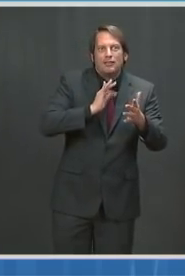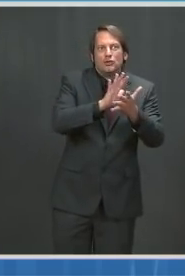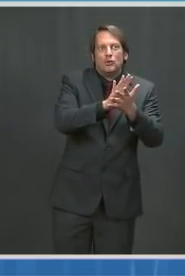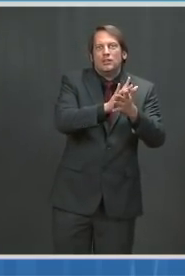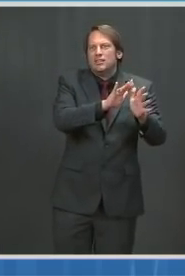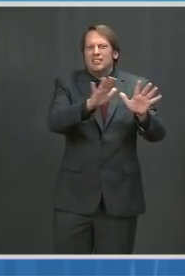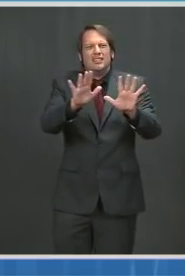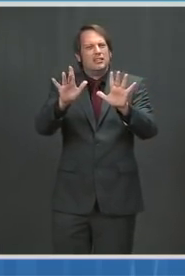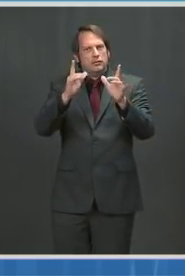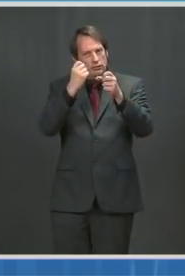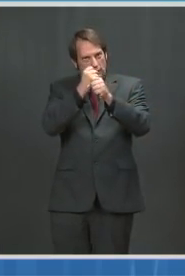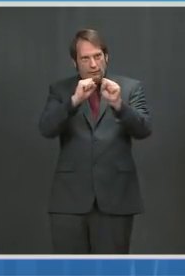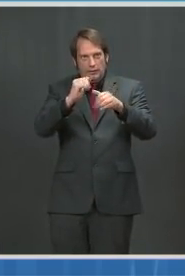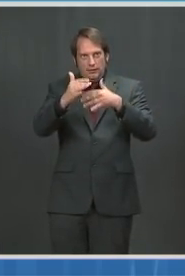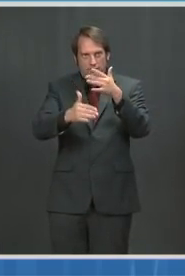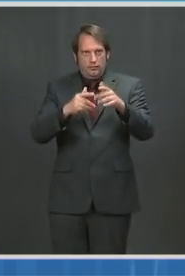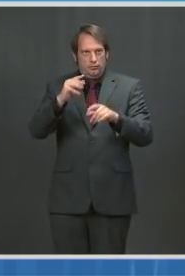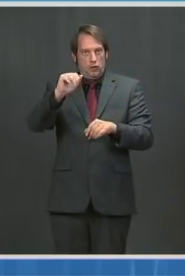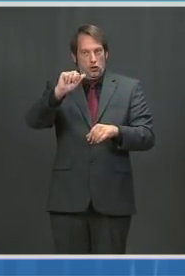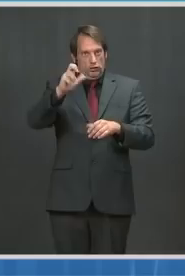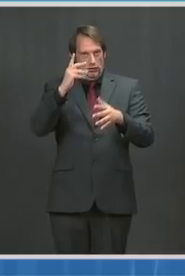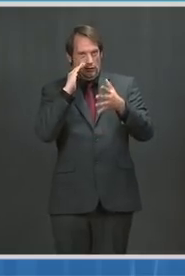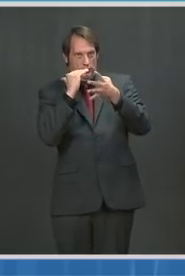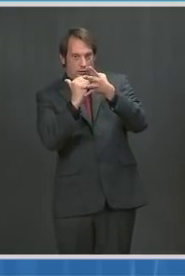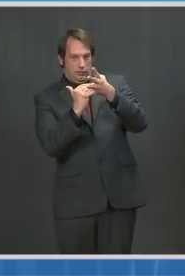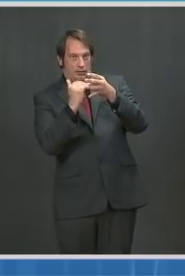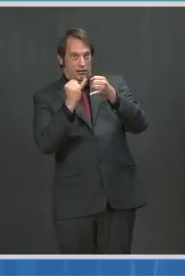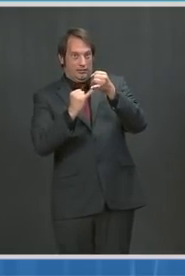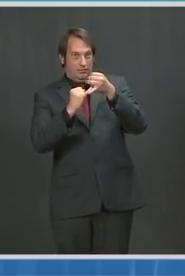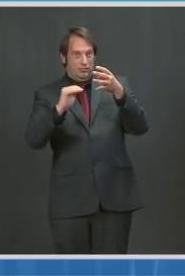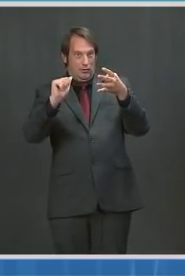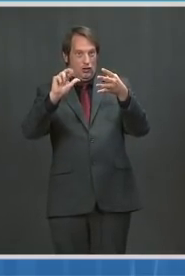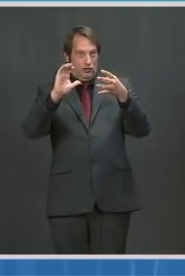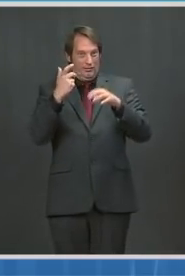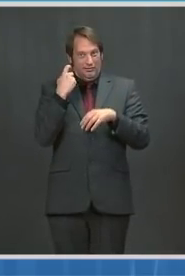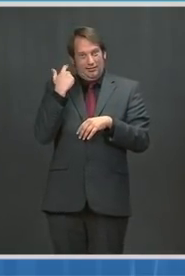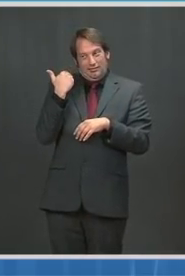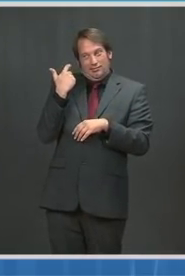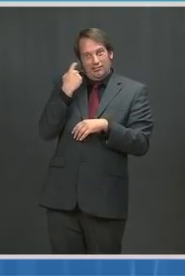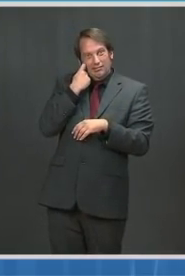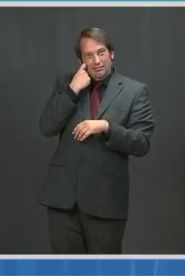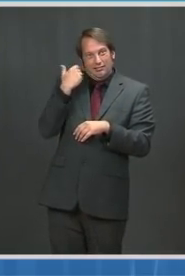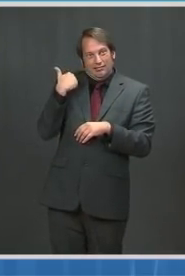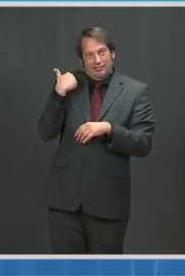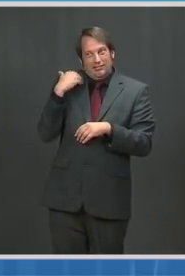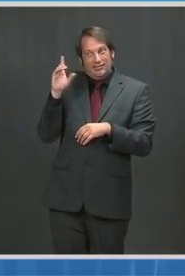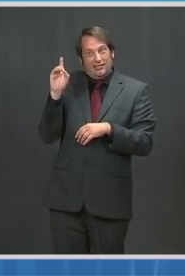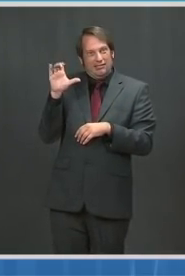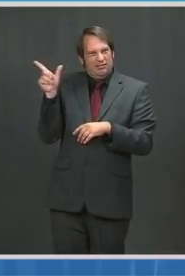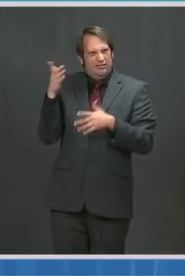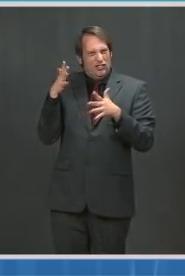as of the end of March, the latest CD esti- -- CDC estimates show that almost 80 percent